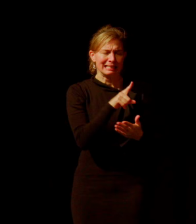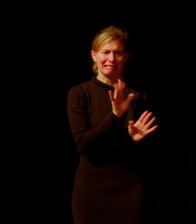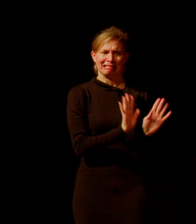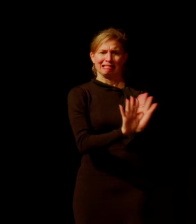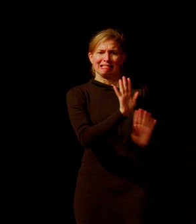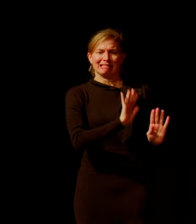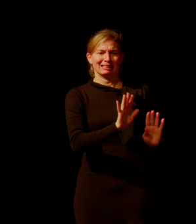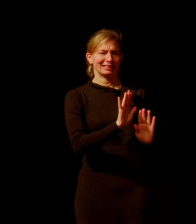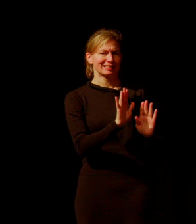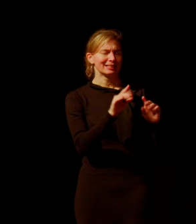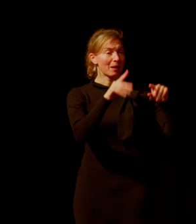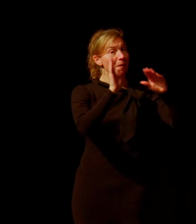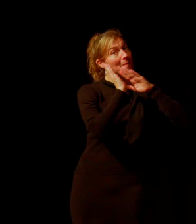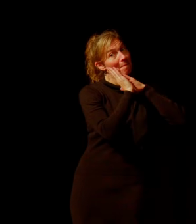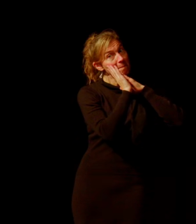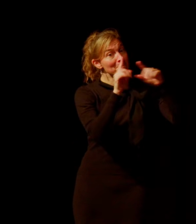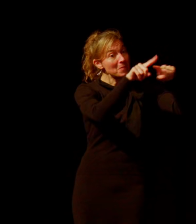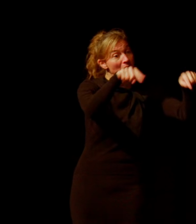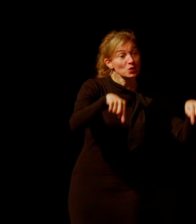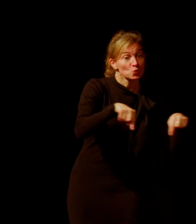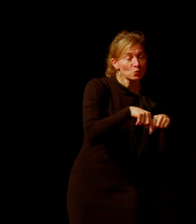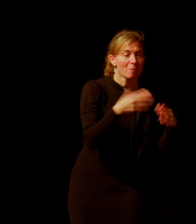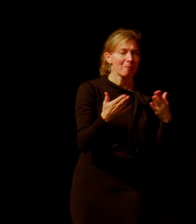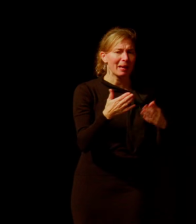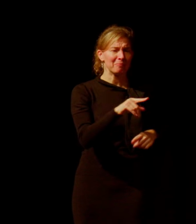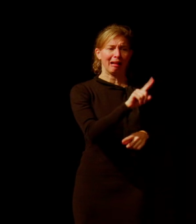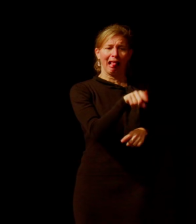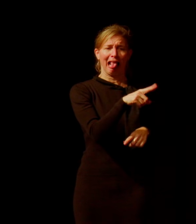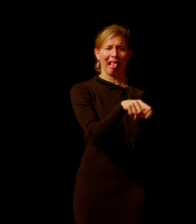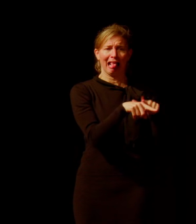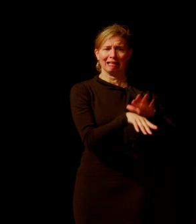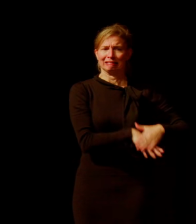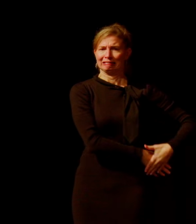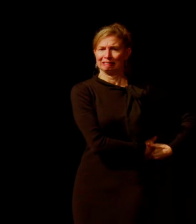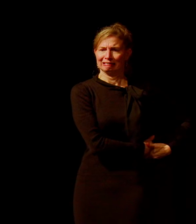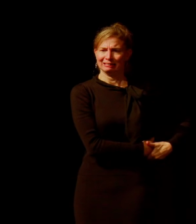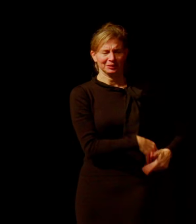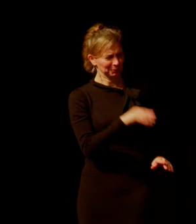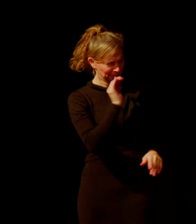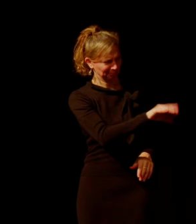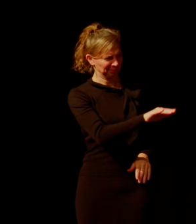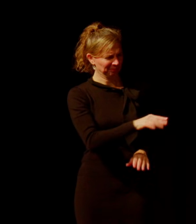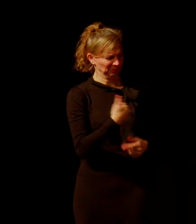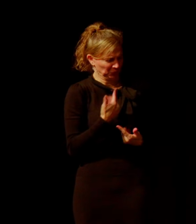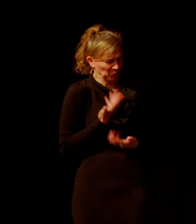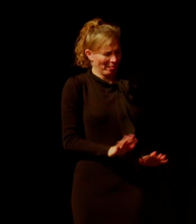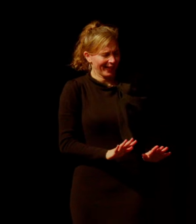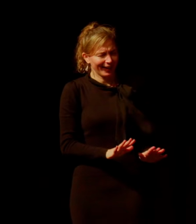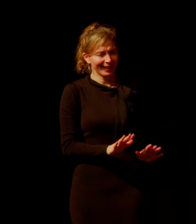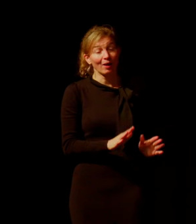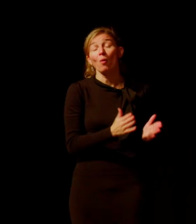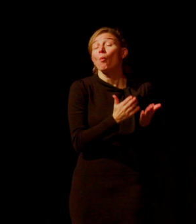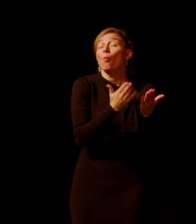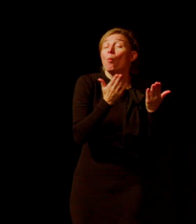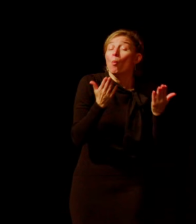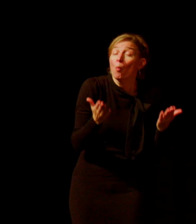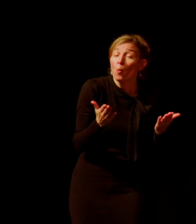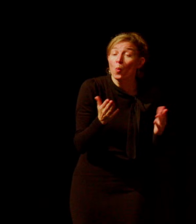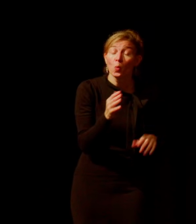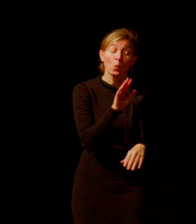Maybe, it’s a particular finger movement you don’t quite appreciate. Or maybe it’s time to tell your partner,